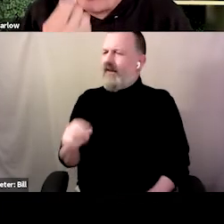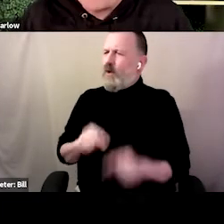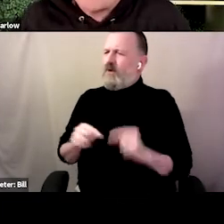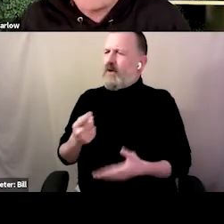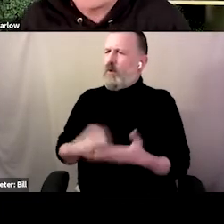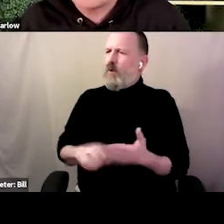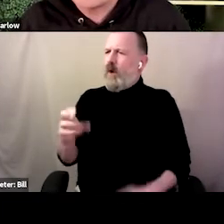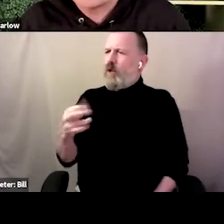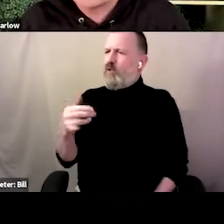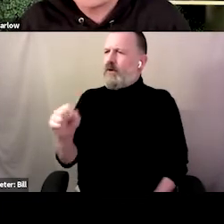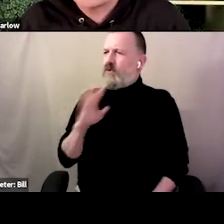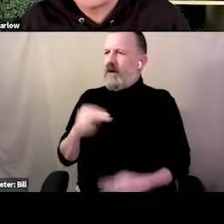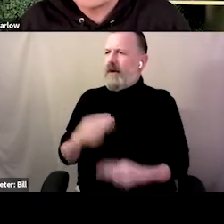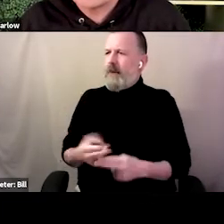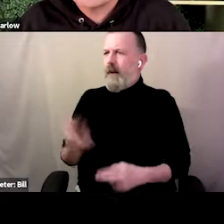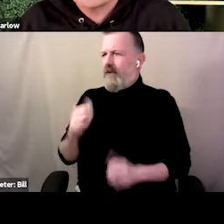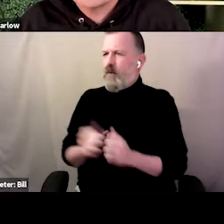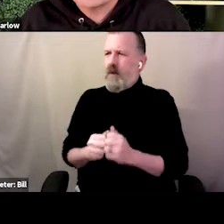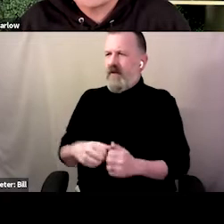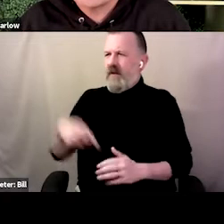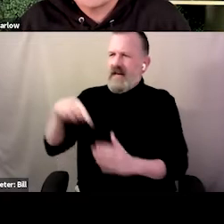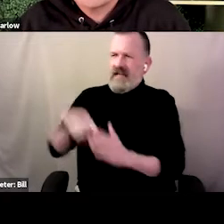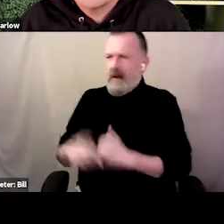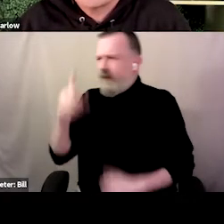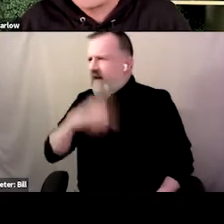hour with the fake. And you know what thrill and we're a society of,